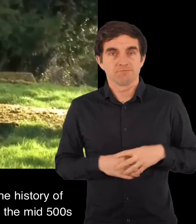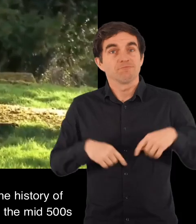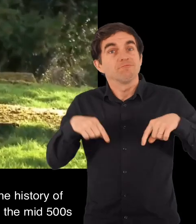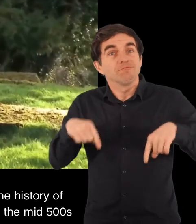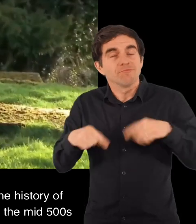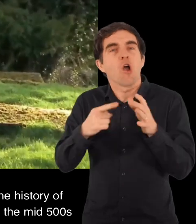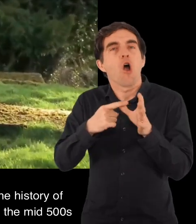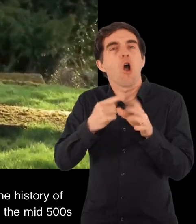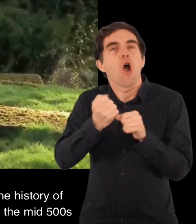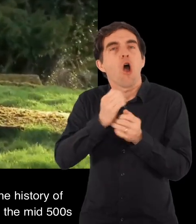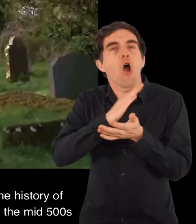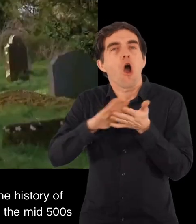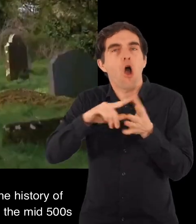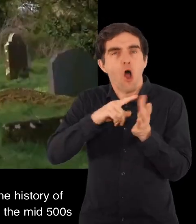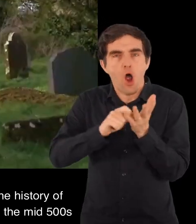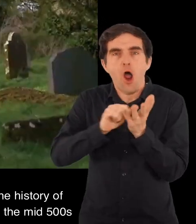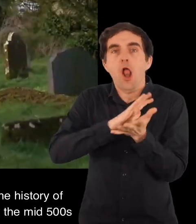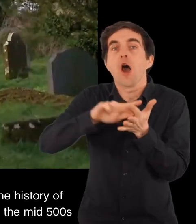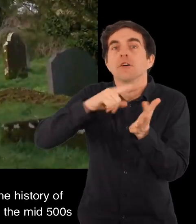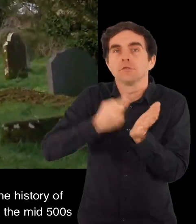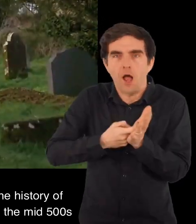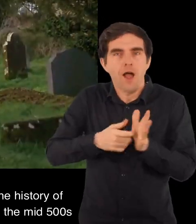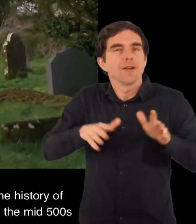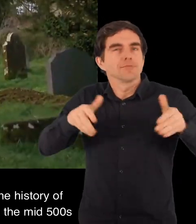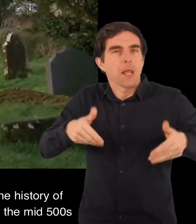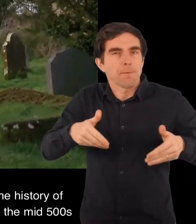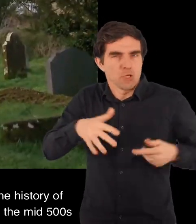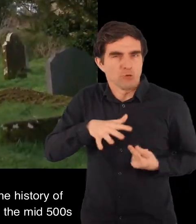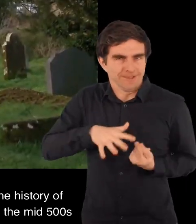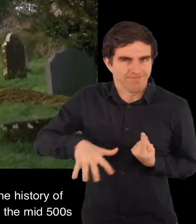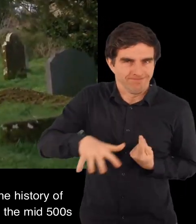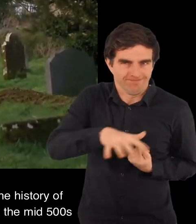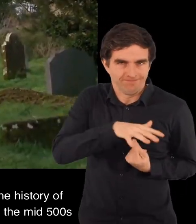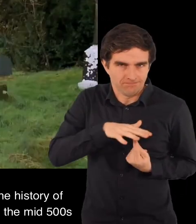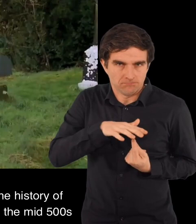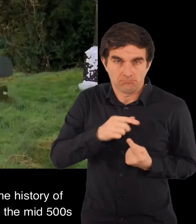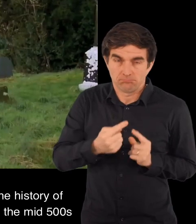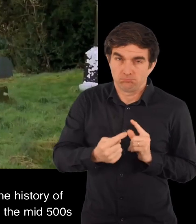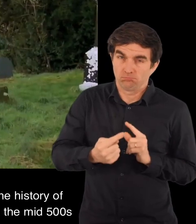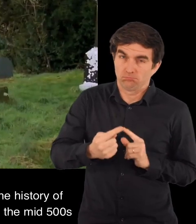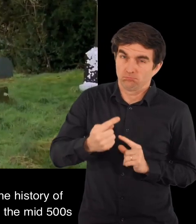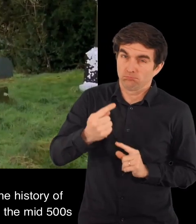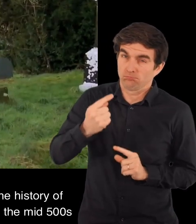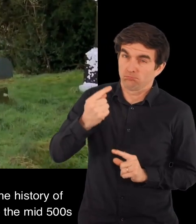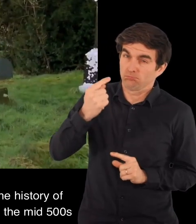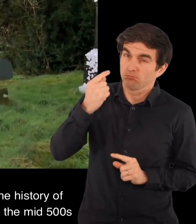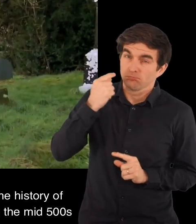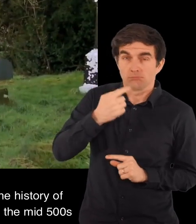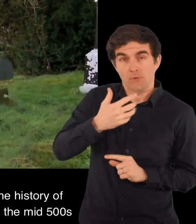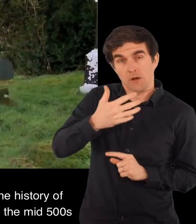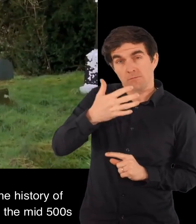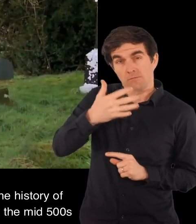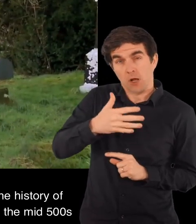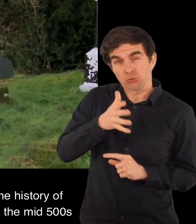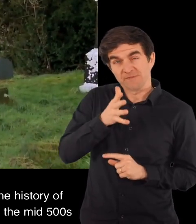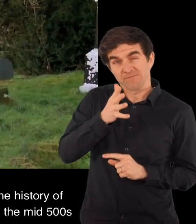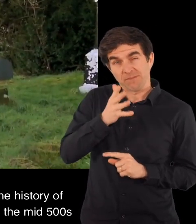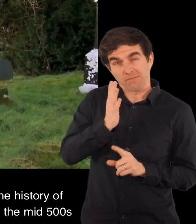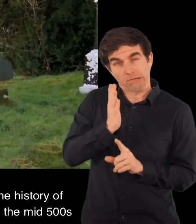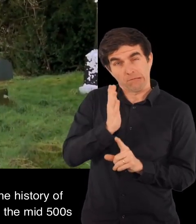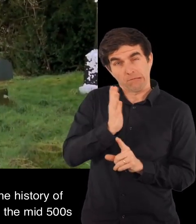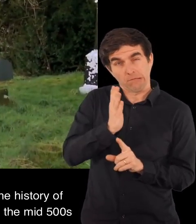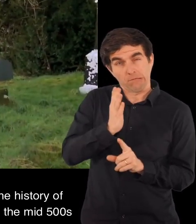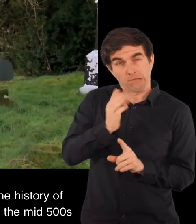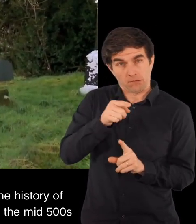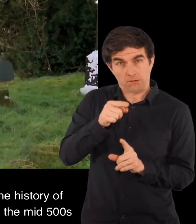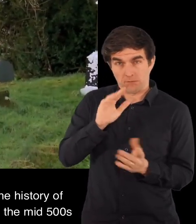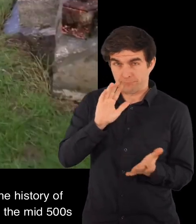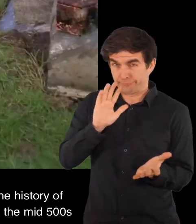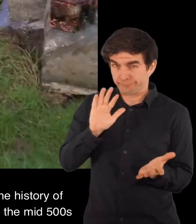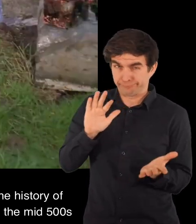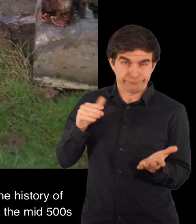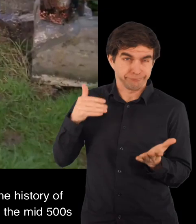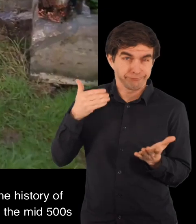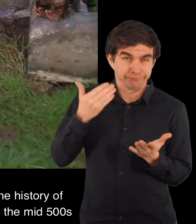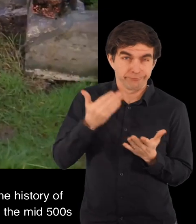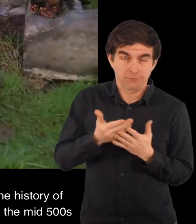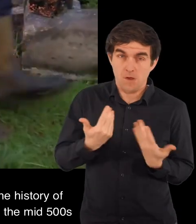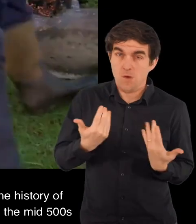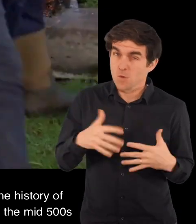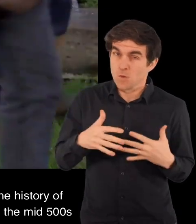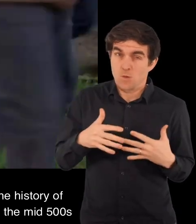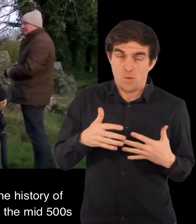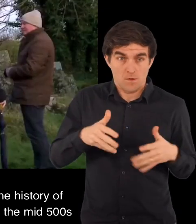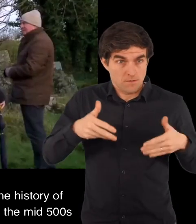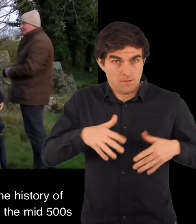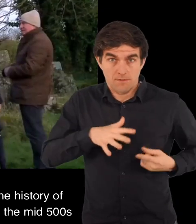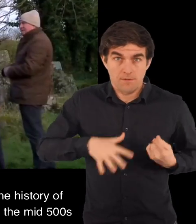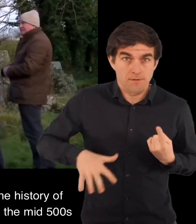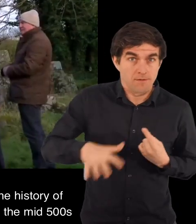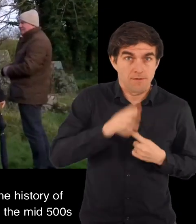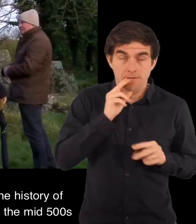We’re in Aghalurcher cemetery. The history of Aghalurcher cemetery goes back to the mid 500s